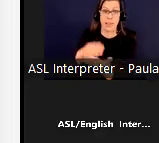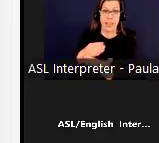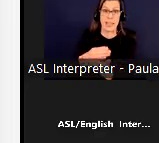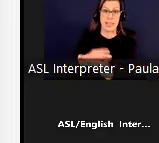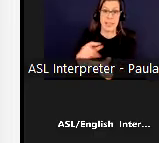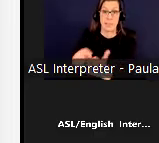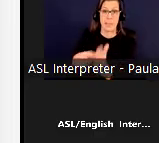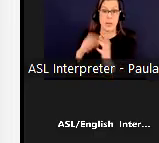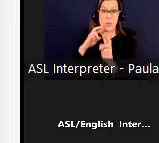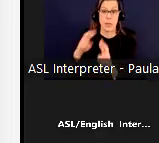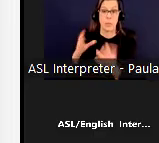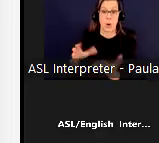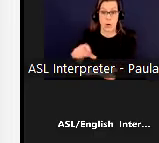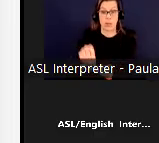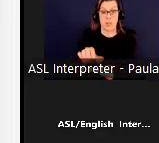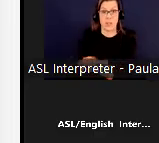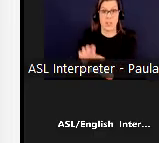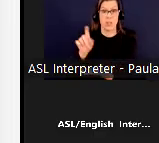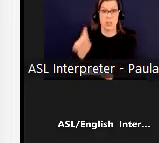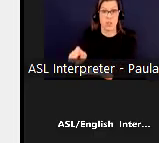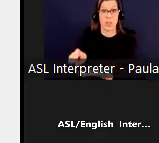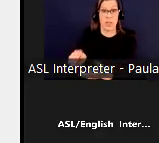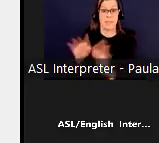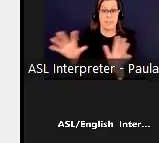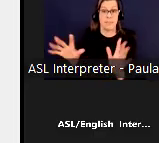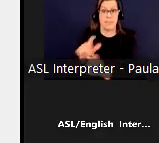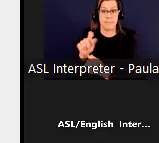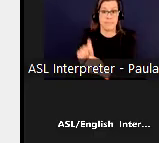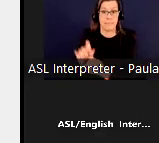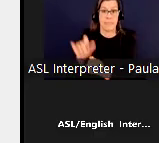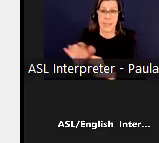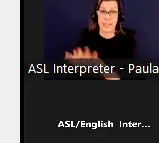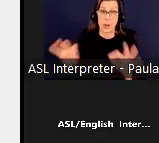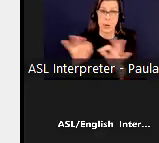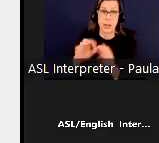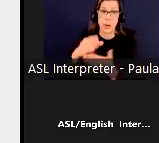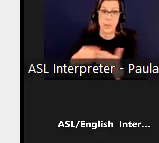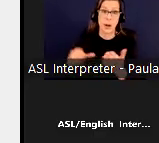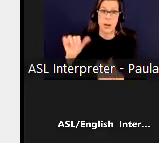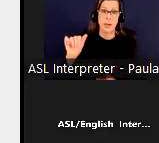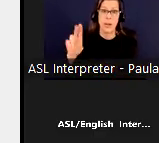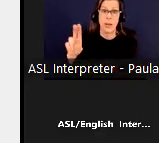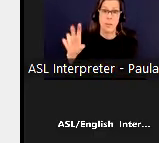I just think that's such a critical aspect of abuse identification in the state.